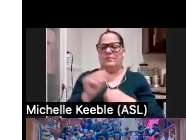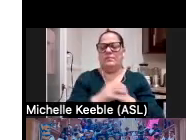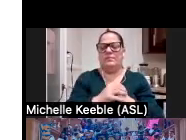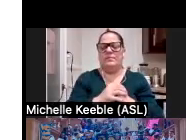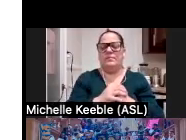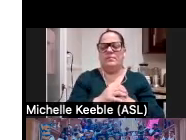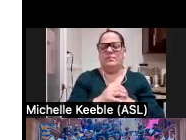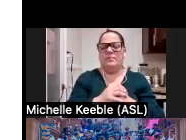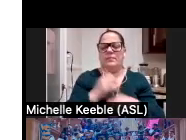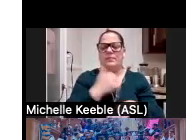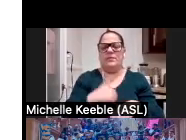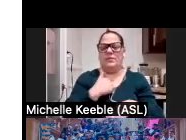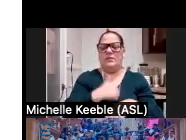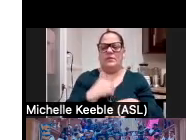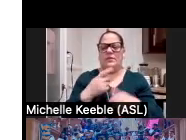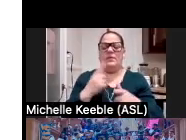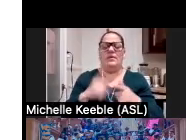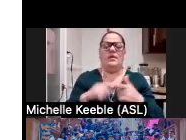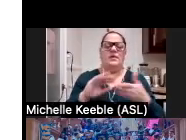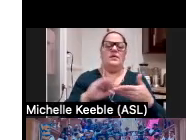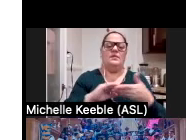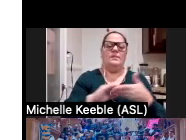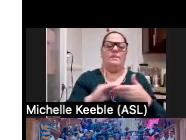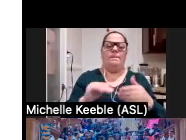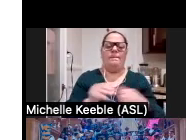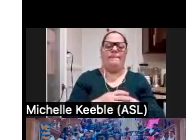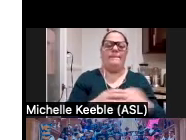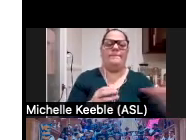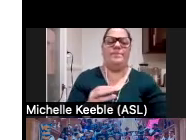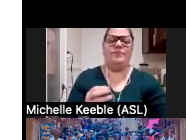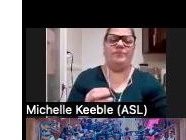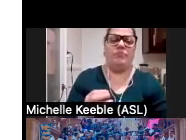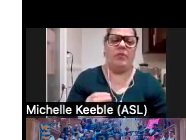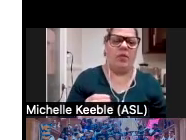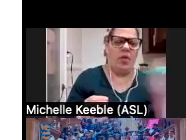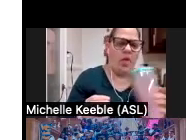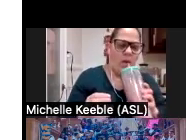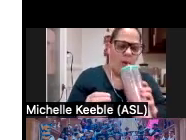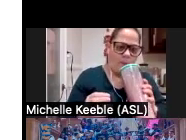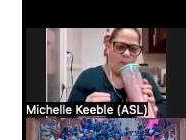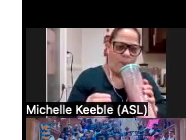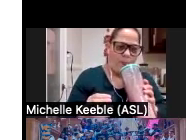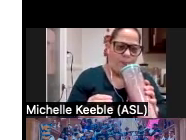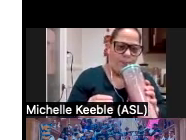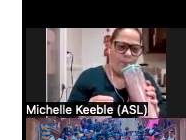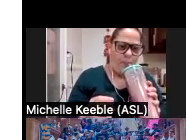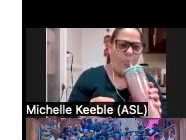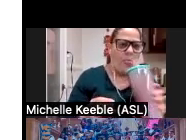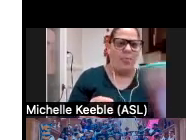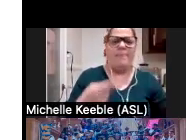I'm sorry, can I have the next slide? Um, he was the author of eight books and he's